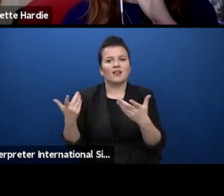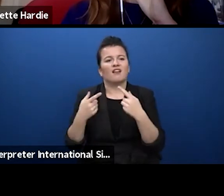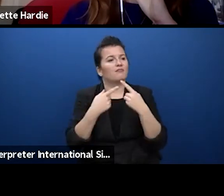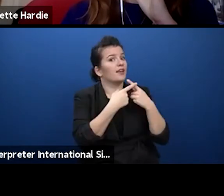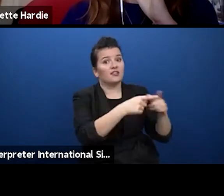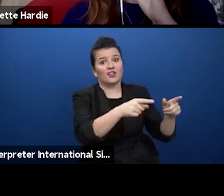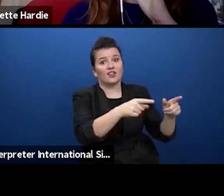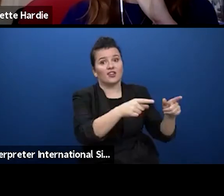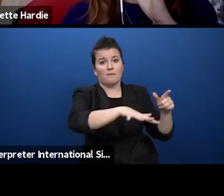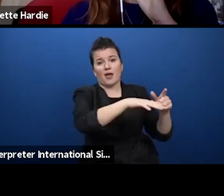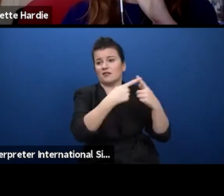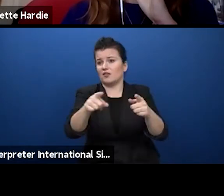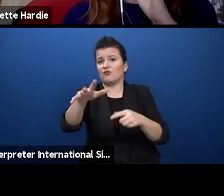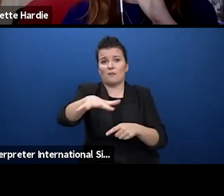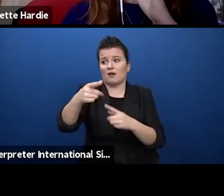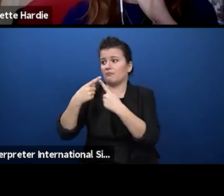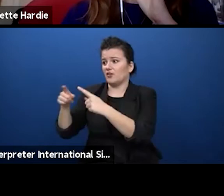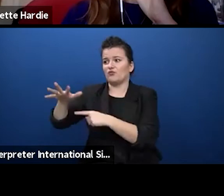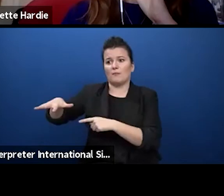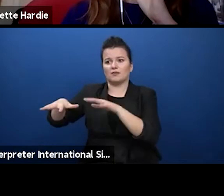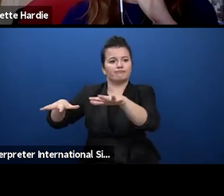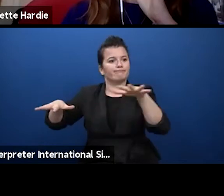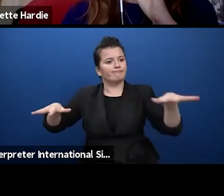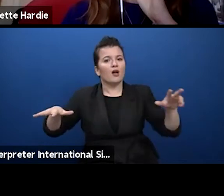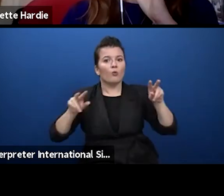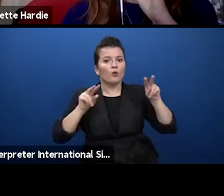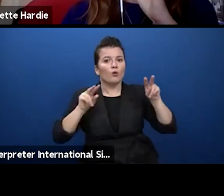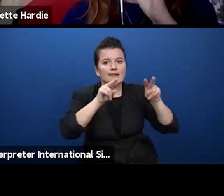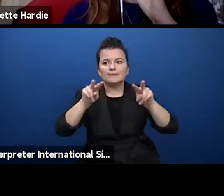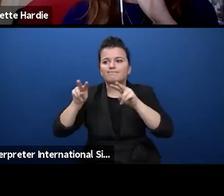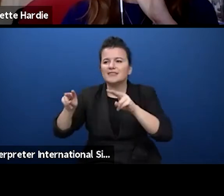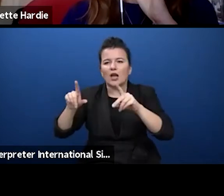we look for like a common you know when it's about something you know like when we think